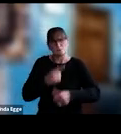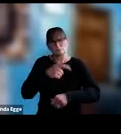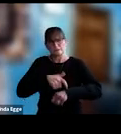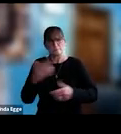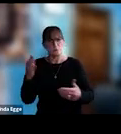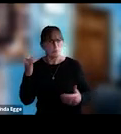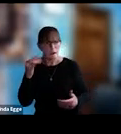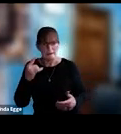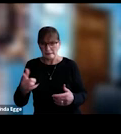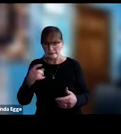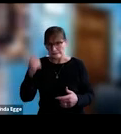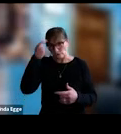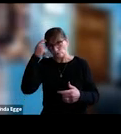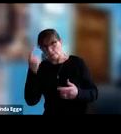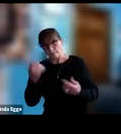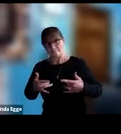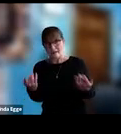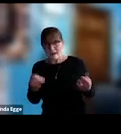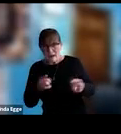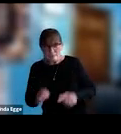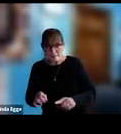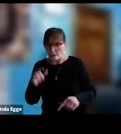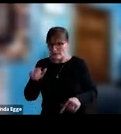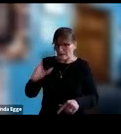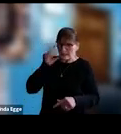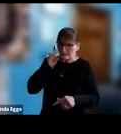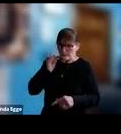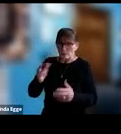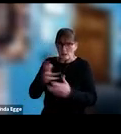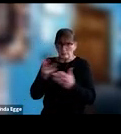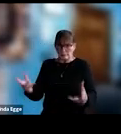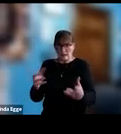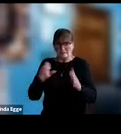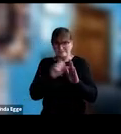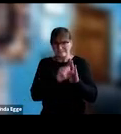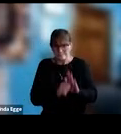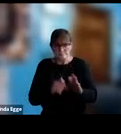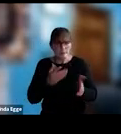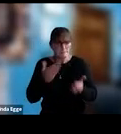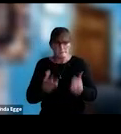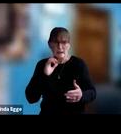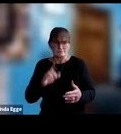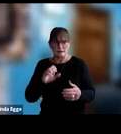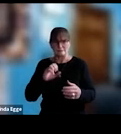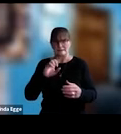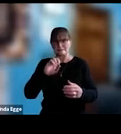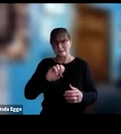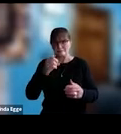Did a traumatic event happen? Were they experiencing a lot of symptoms that may not have had a diagnosis at that point?